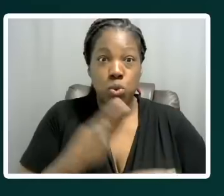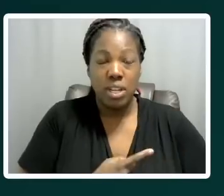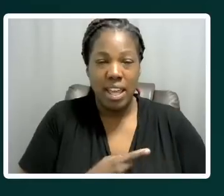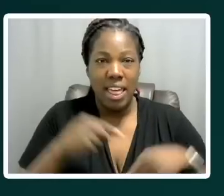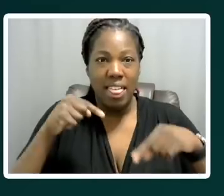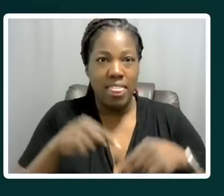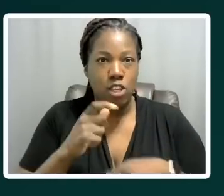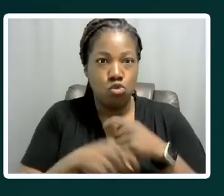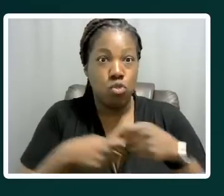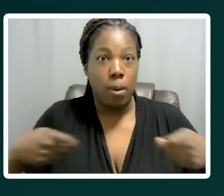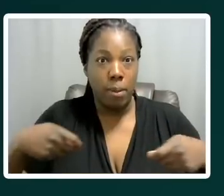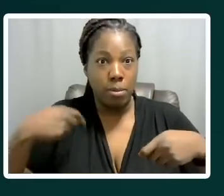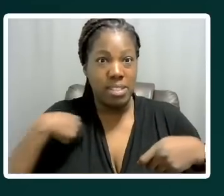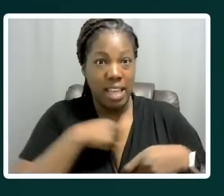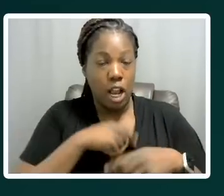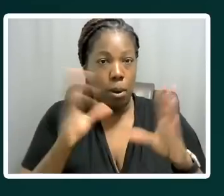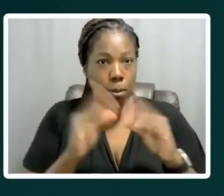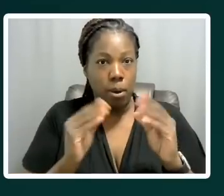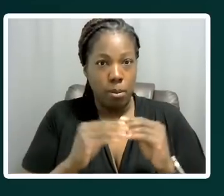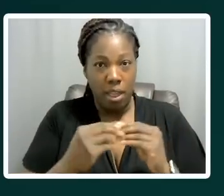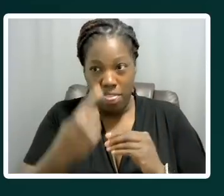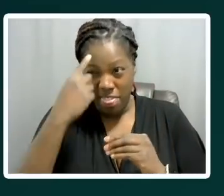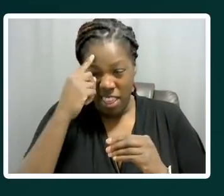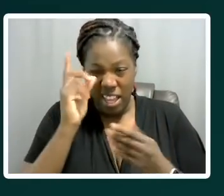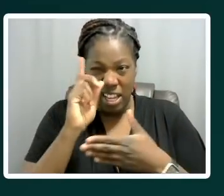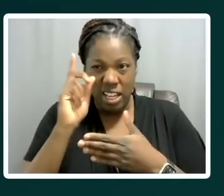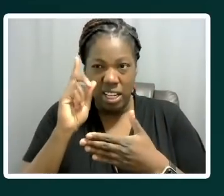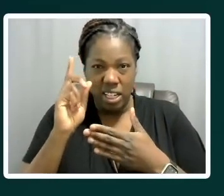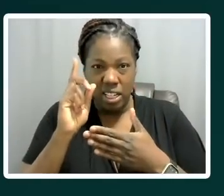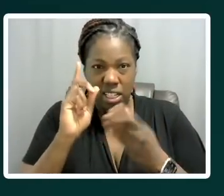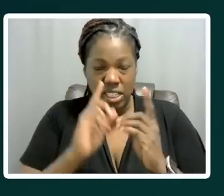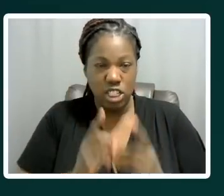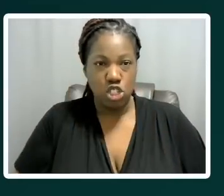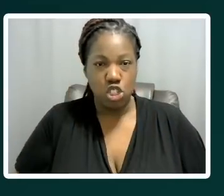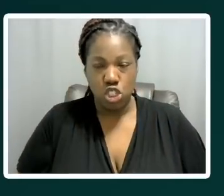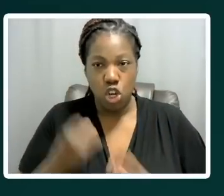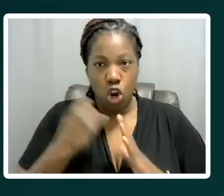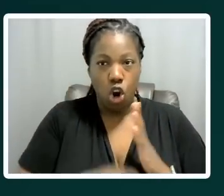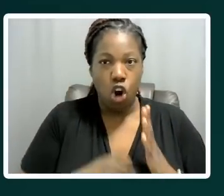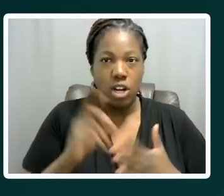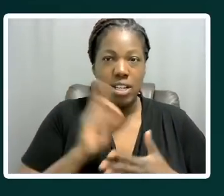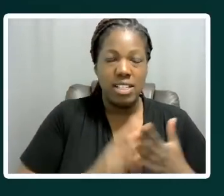our session, Think Digitally, Art Design and Digital Experiences. We encourage you to connect